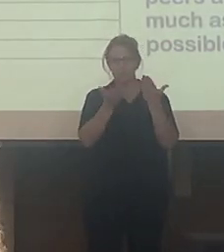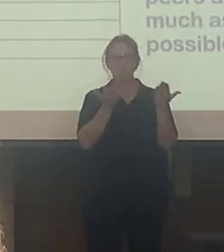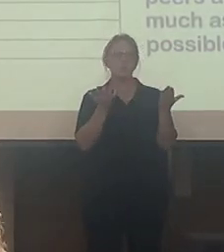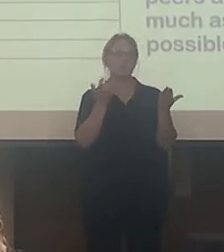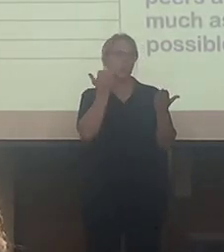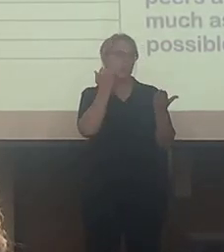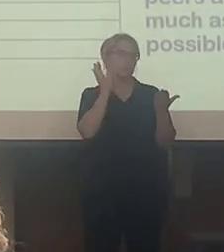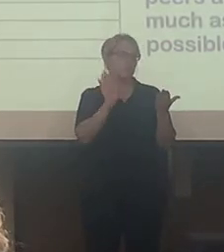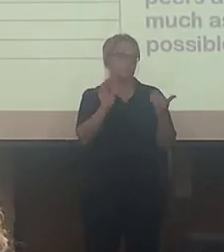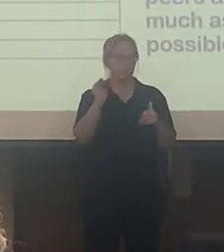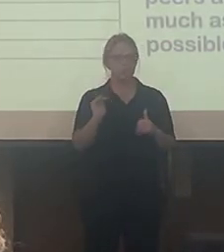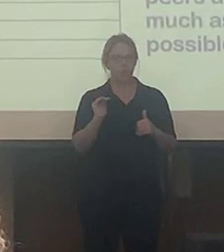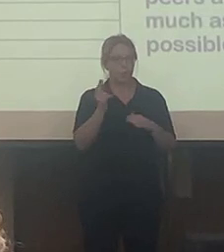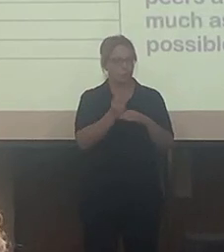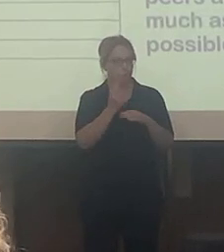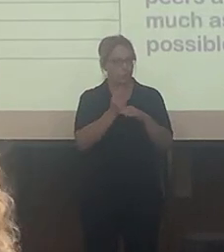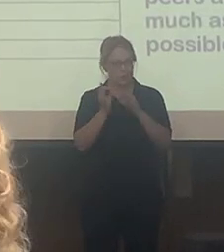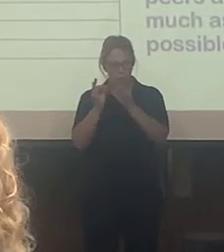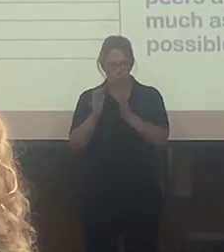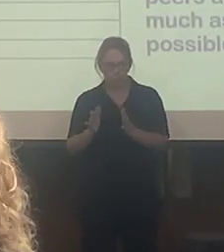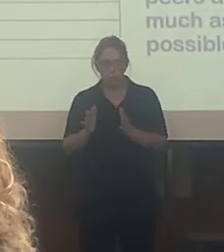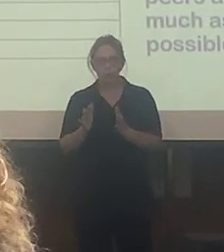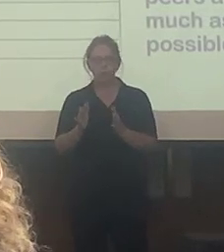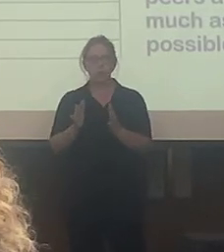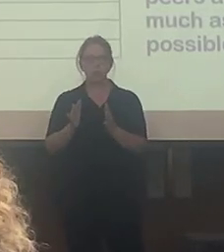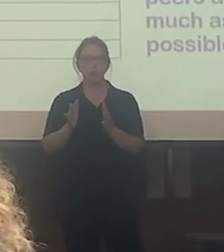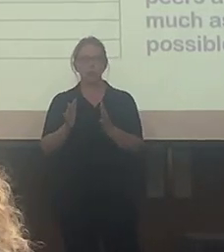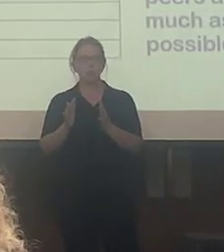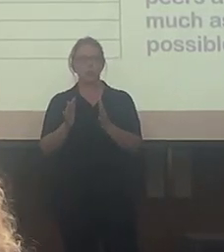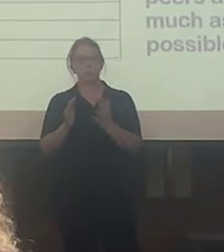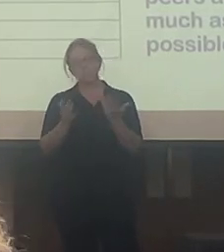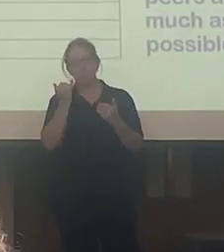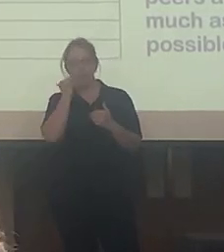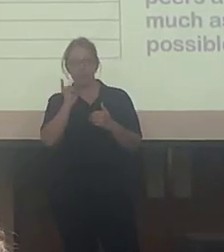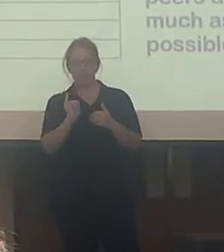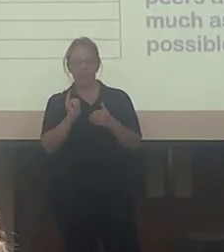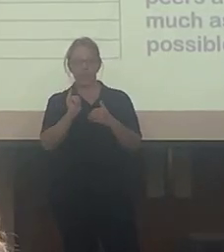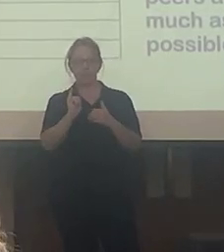if your child is using an interpreter and it says it says that child development center scholarship